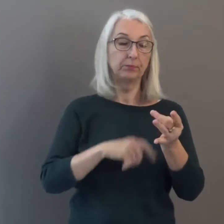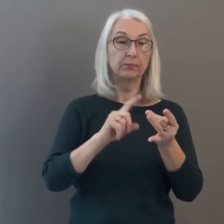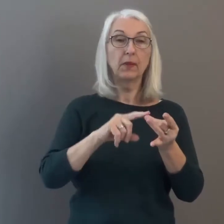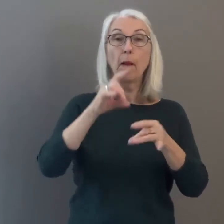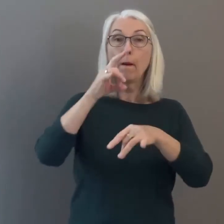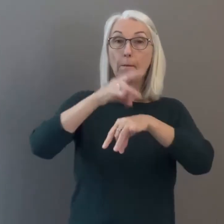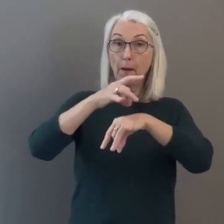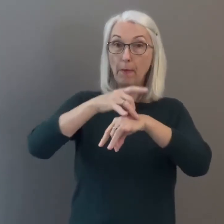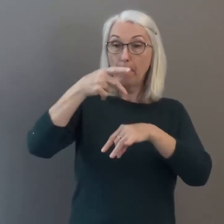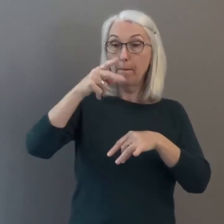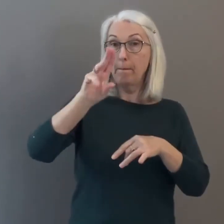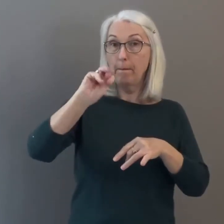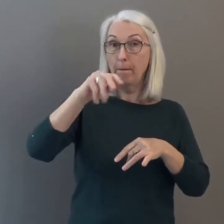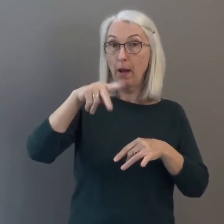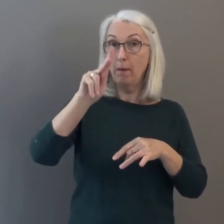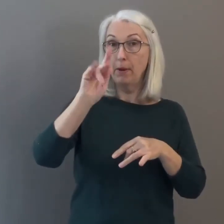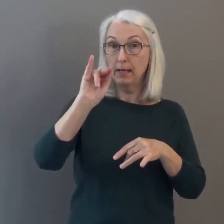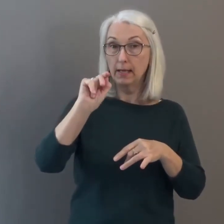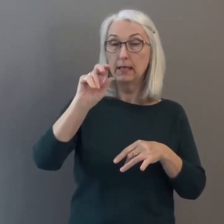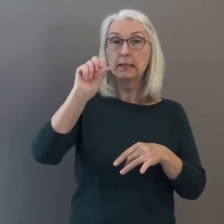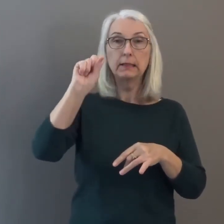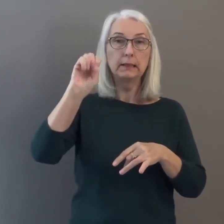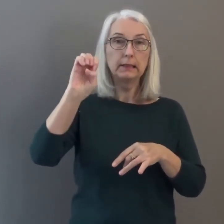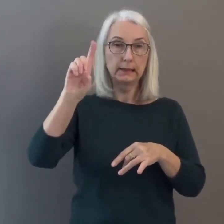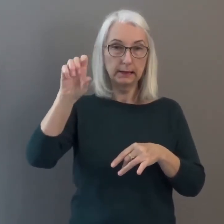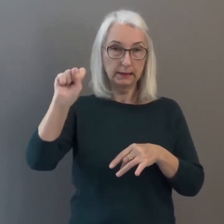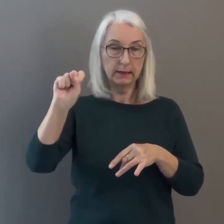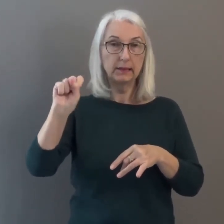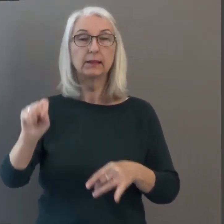8. Pumpkin seeds